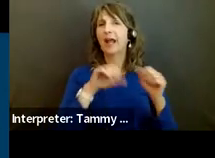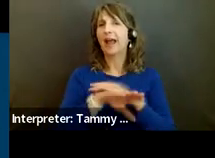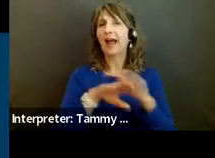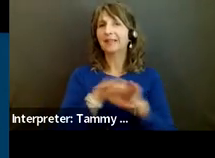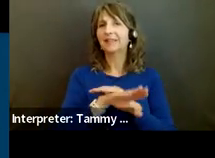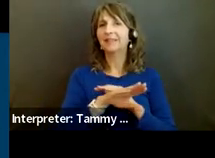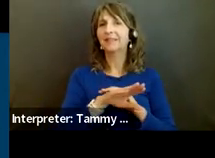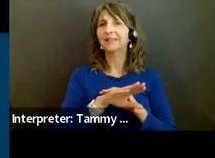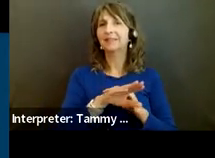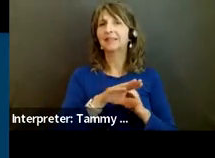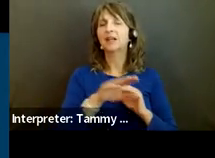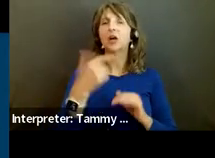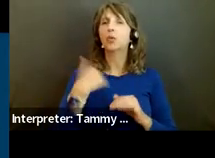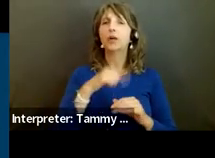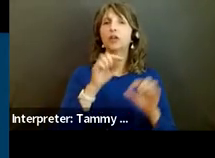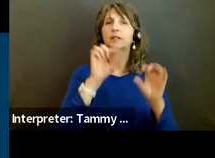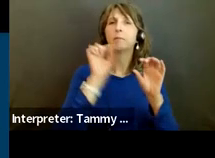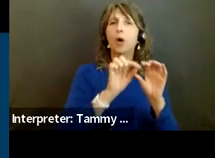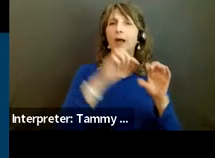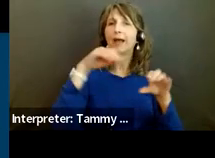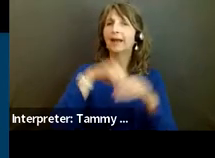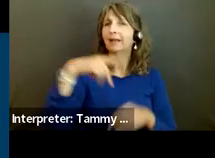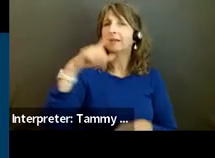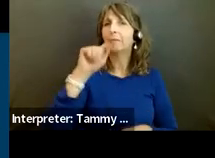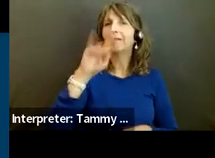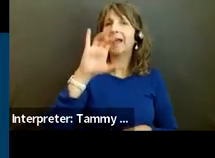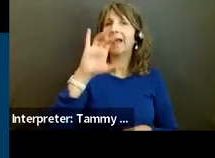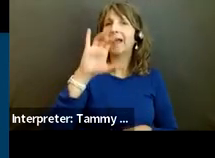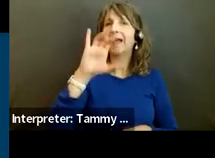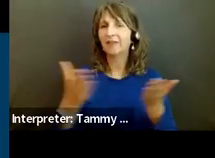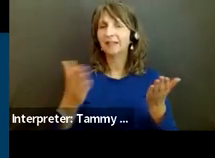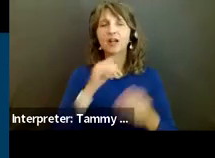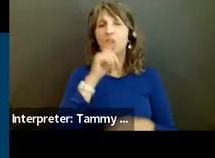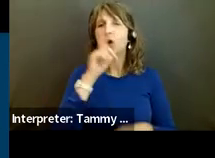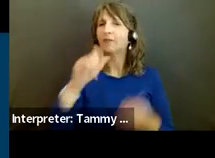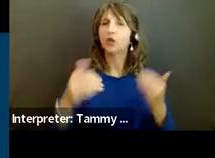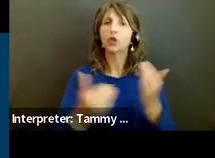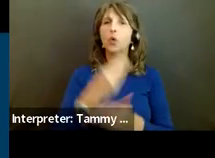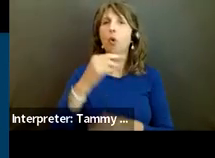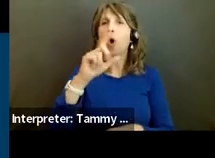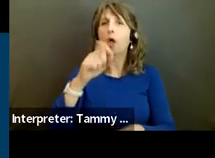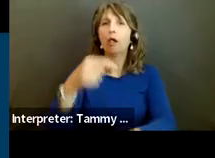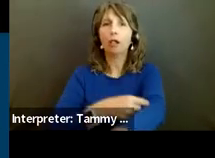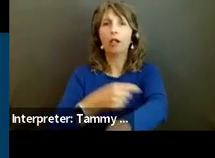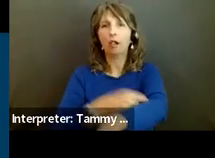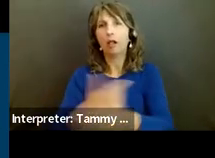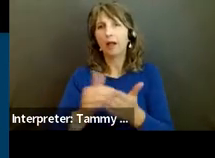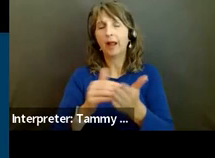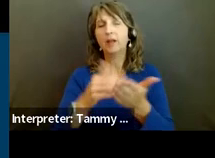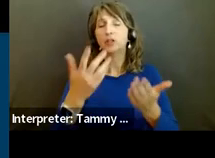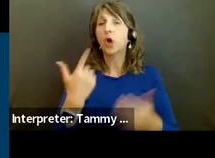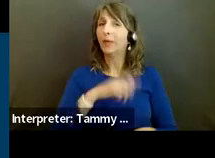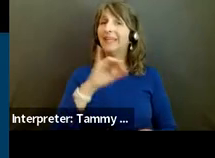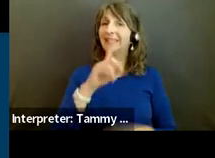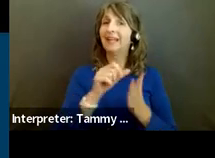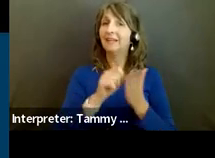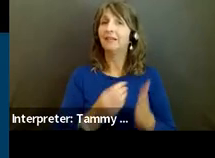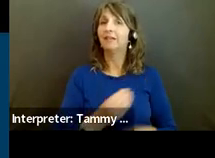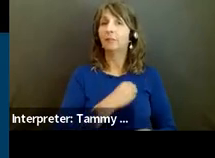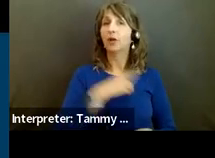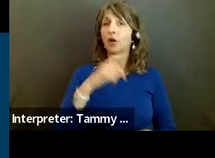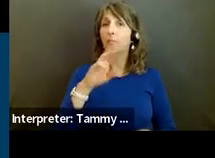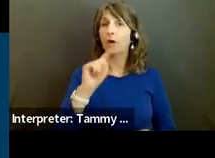We're puncturing a plastic device instead of her, so we were able to place that port, which was an advanced procedure that she had not been able to place that port, which was an advanced procedure that she had not been able to have.